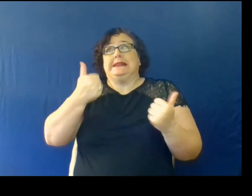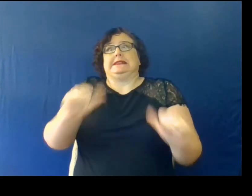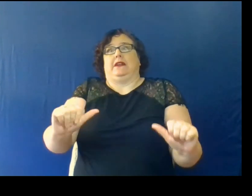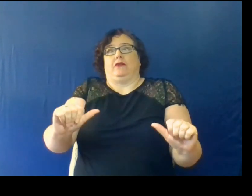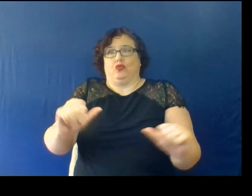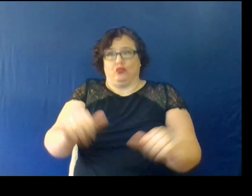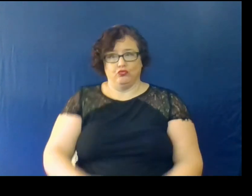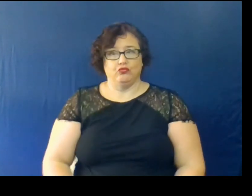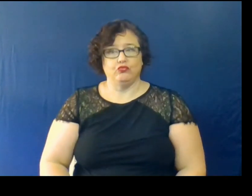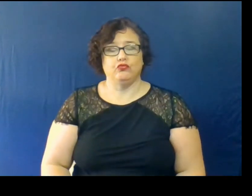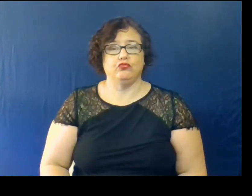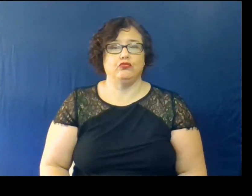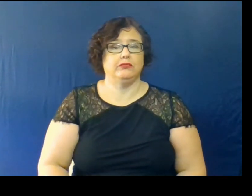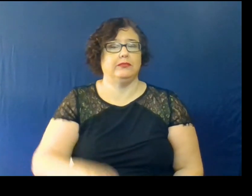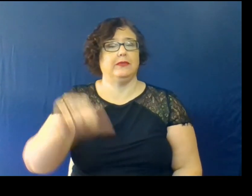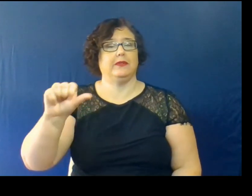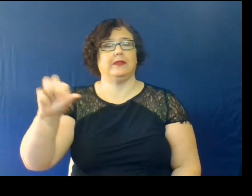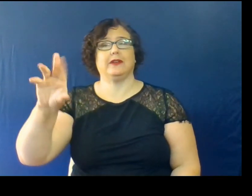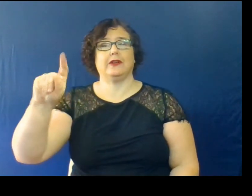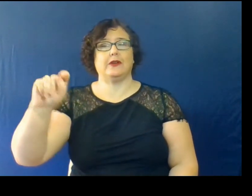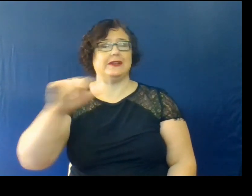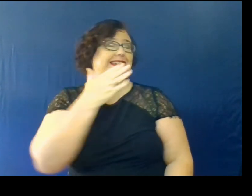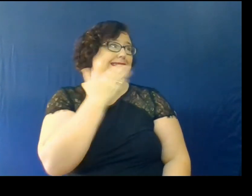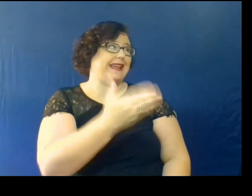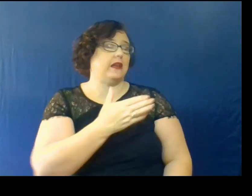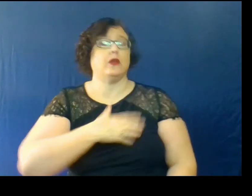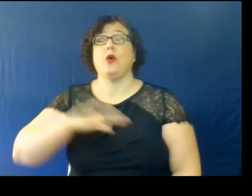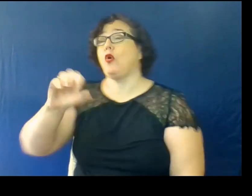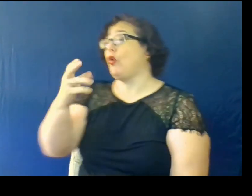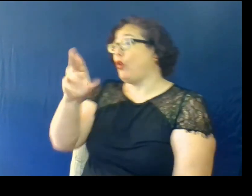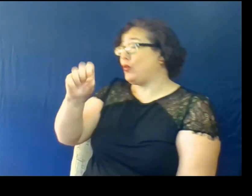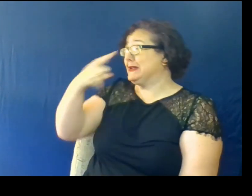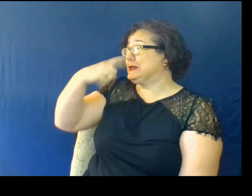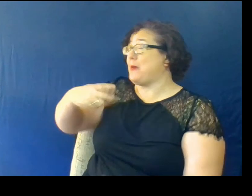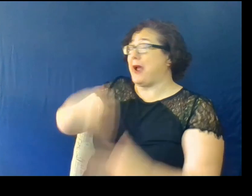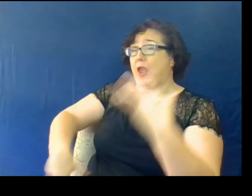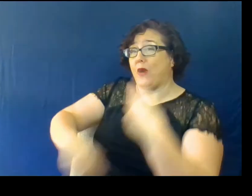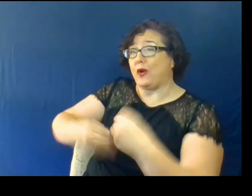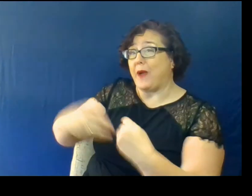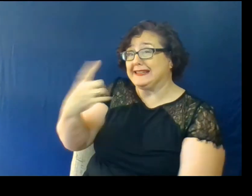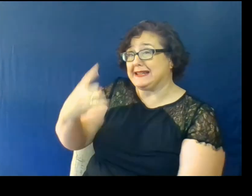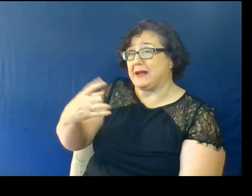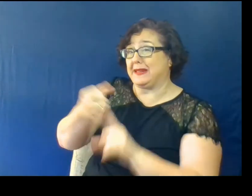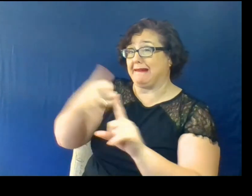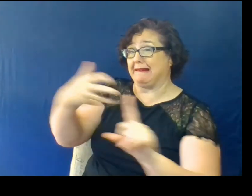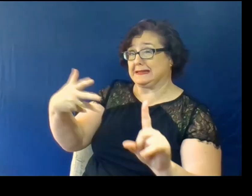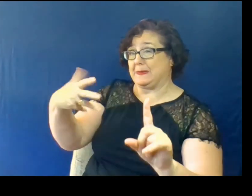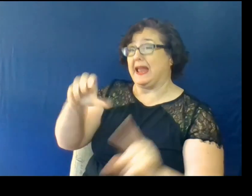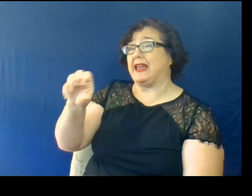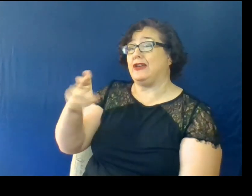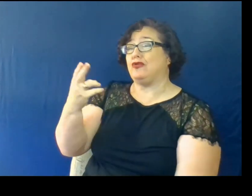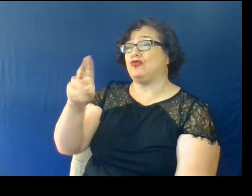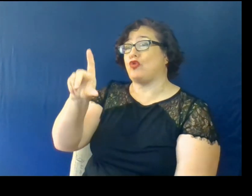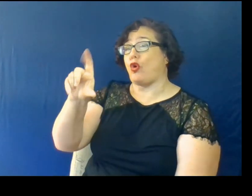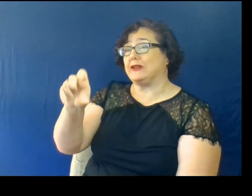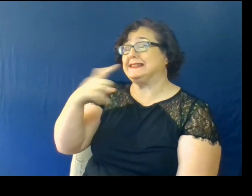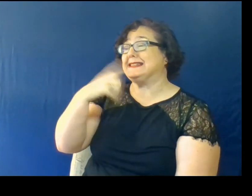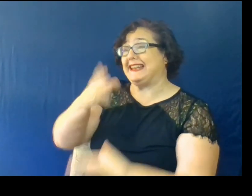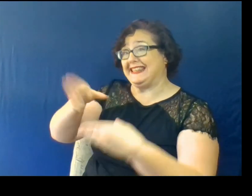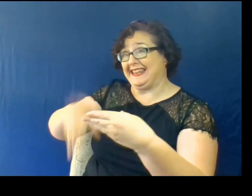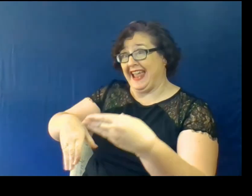Thank you. If I could just for a second and this may have been but I want to just expand on what Charlie said right at the end about voting if you have a problem.